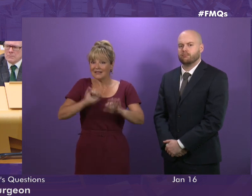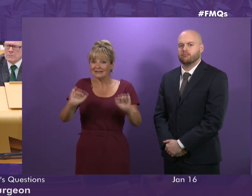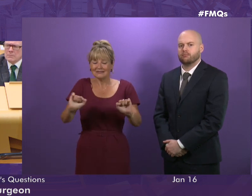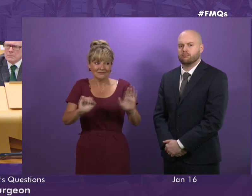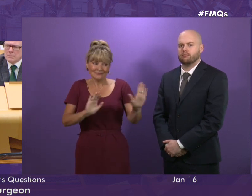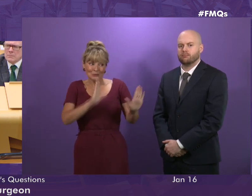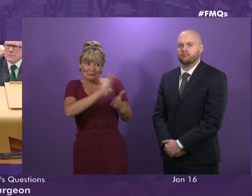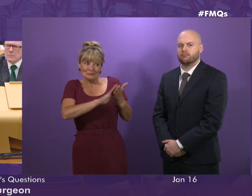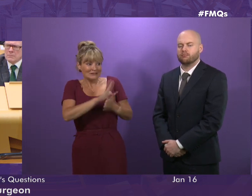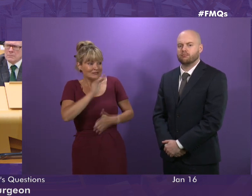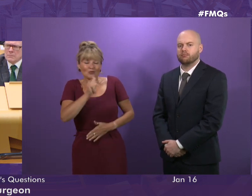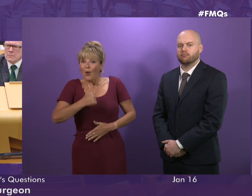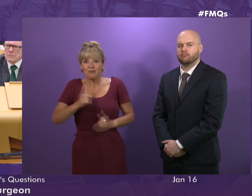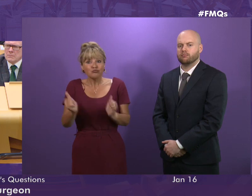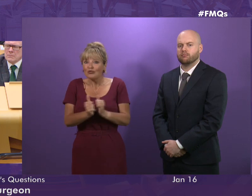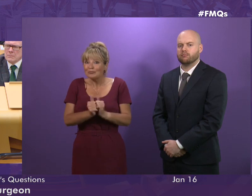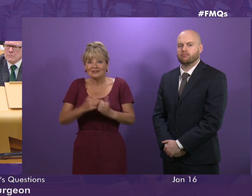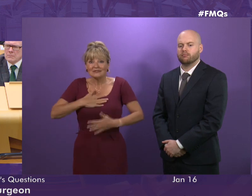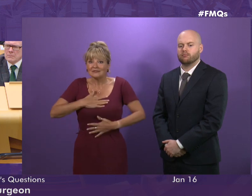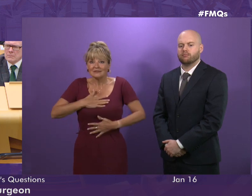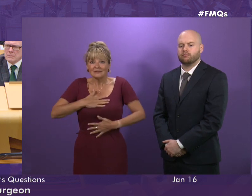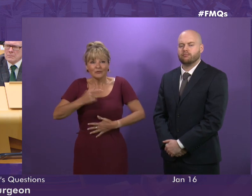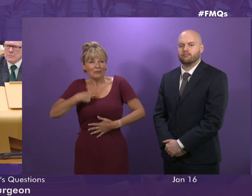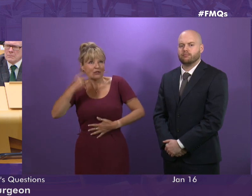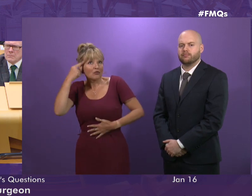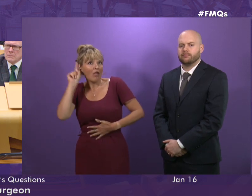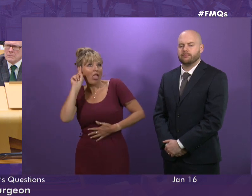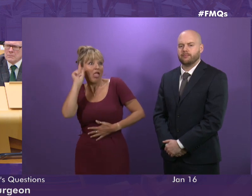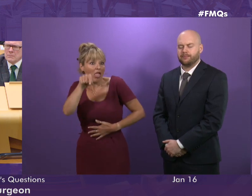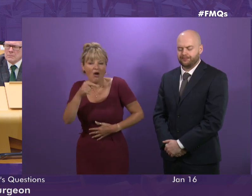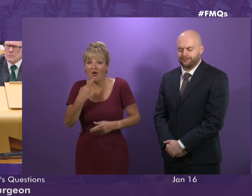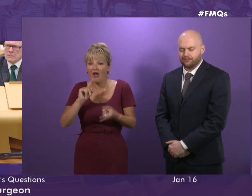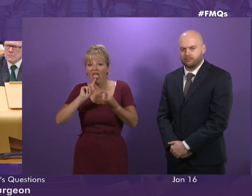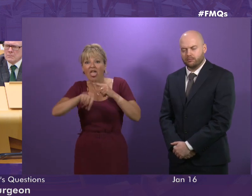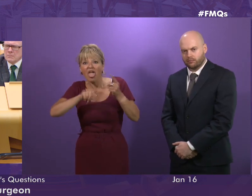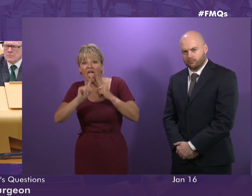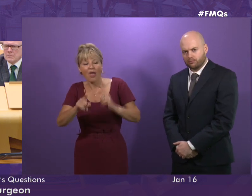appropriate for me to second guess or comment on the decisions that the law officers make